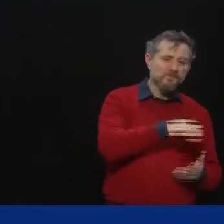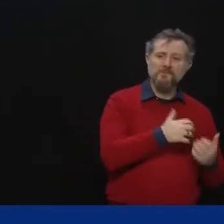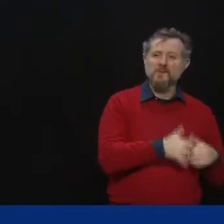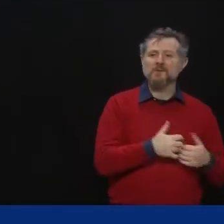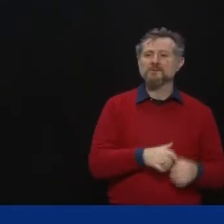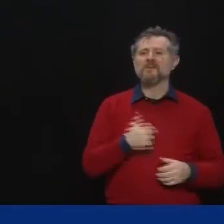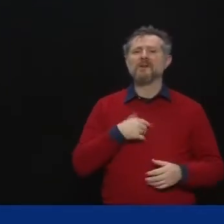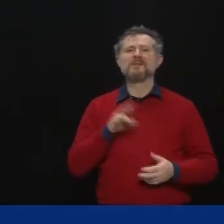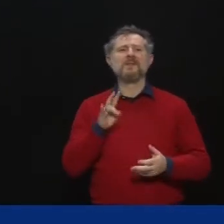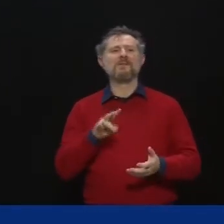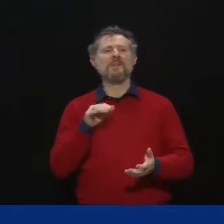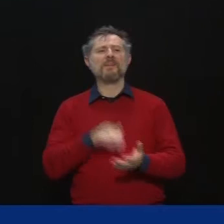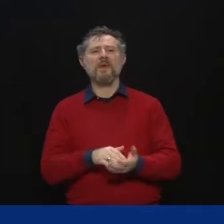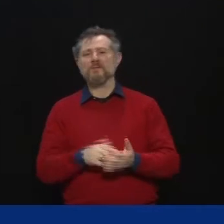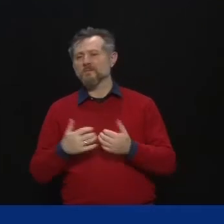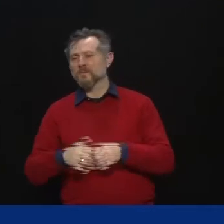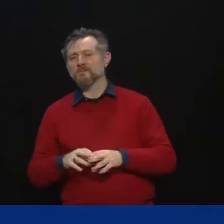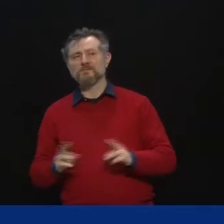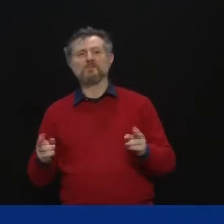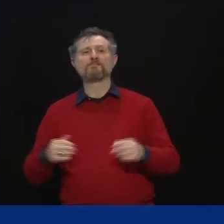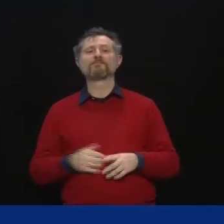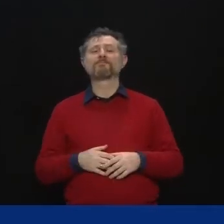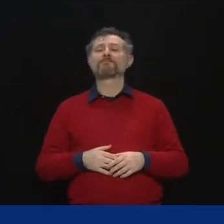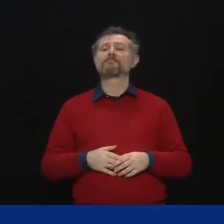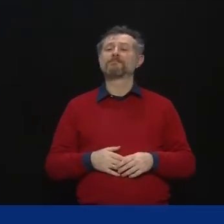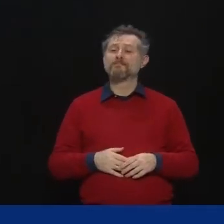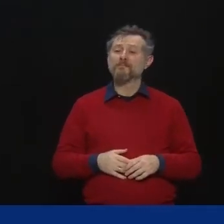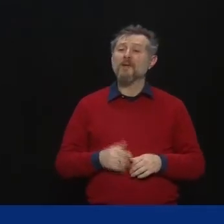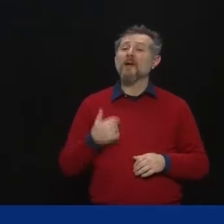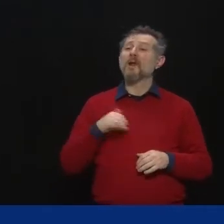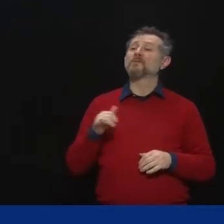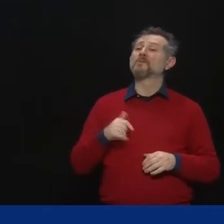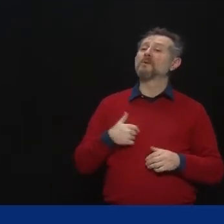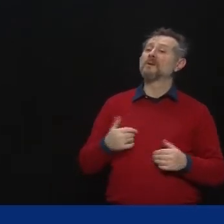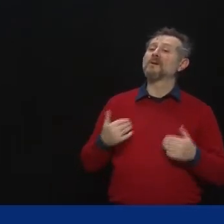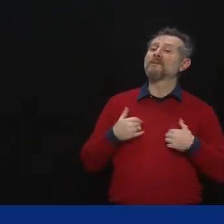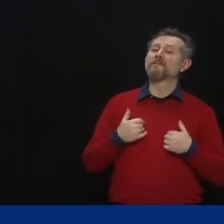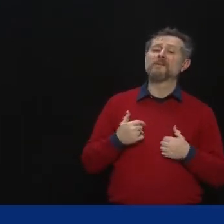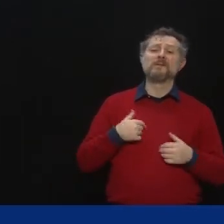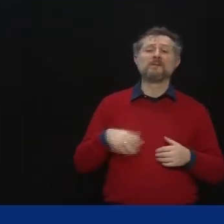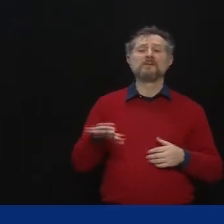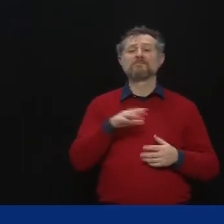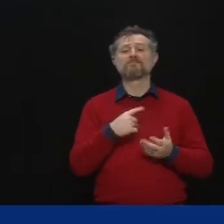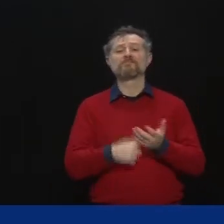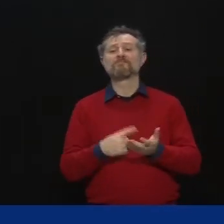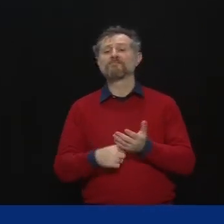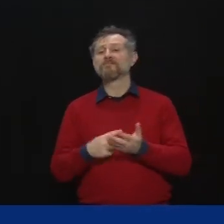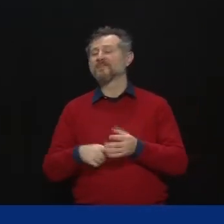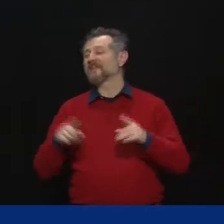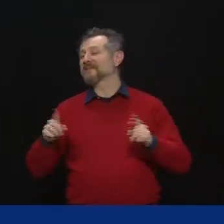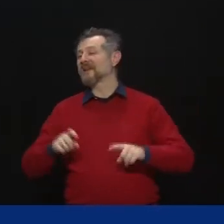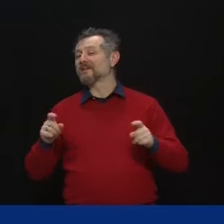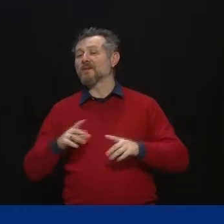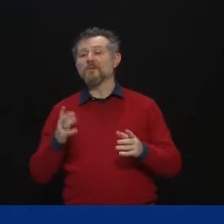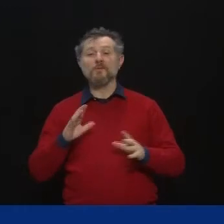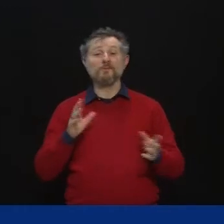EXAMPLE OF WE'RE IN A FAR BETTER WE HAVE 7,000 VENTILATORS IN RESERVE AND I'LL GET AN OVERVIEW